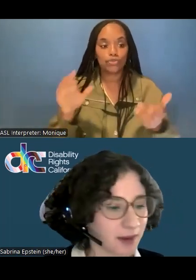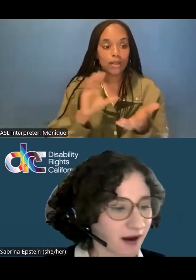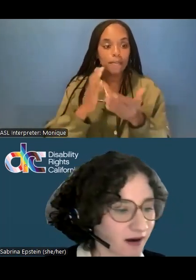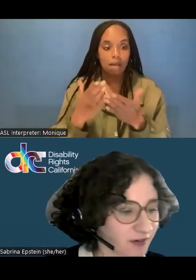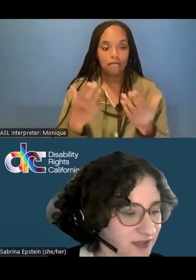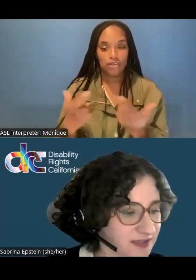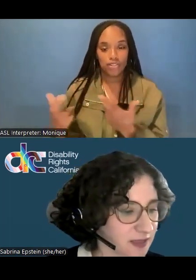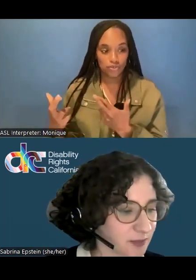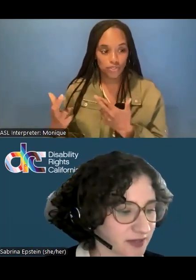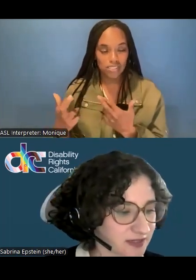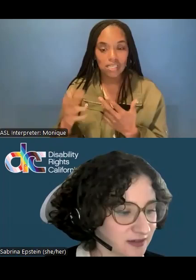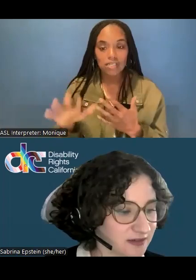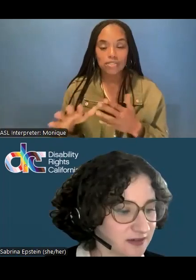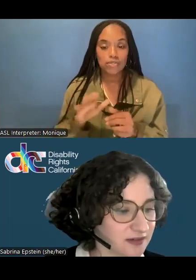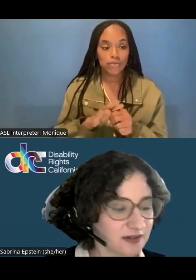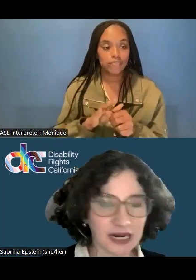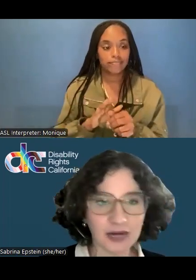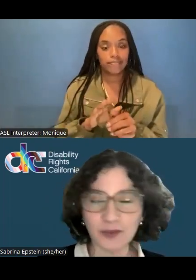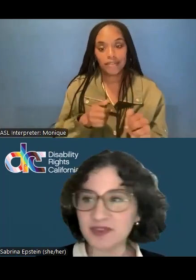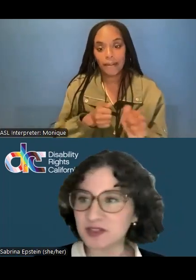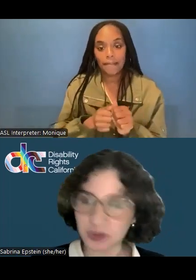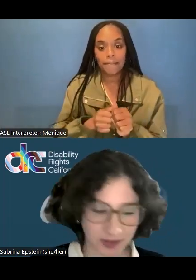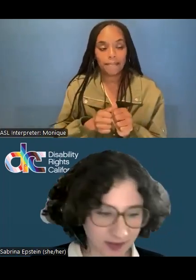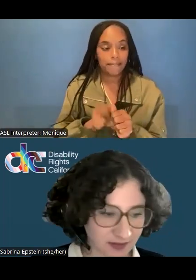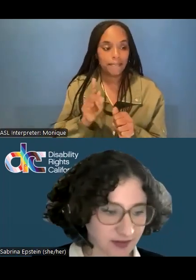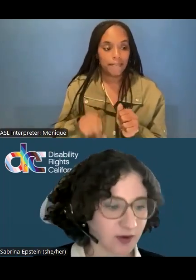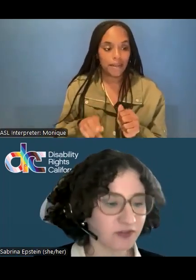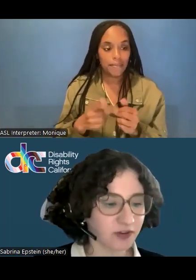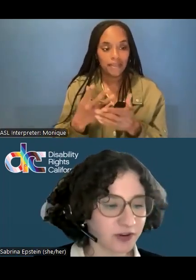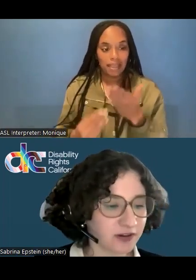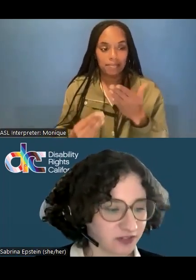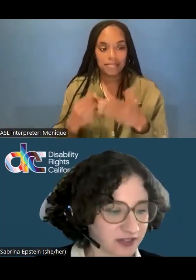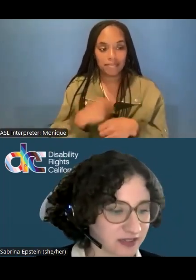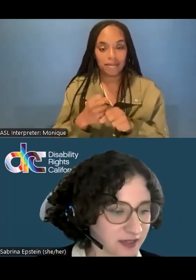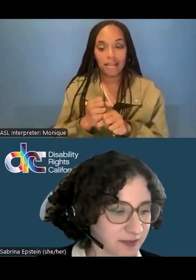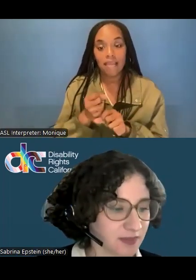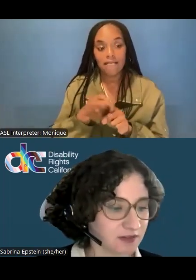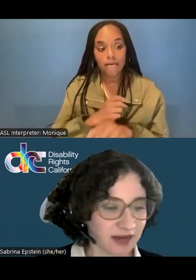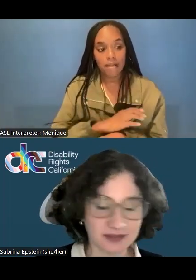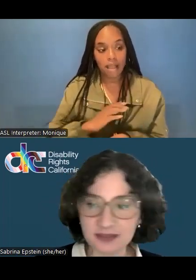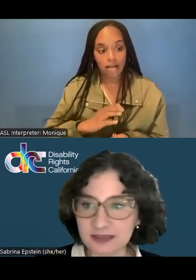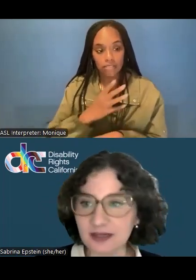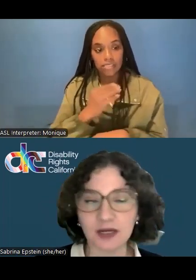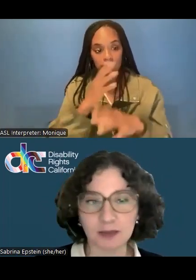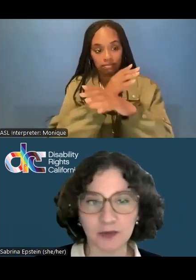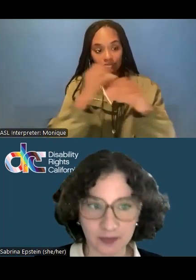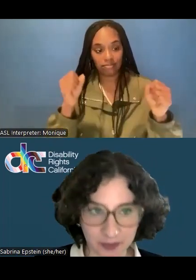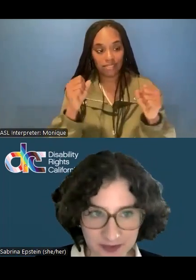by Congress and the president, and with this choice for further inflicting violence on immigrant groups.